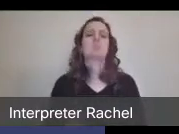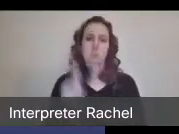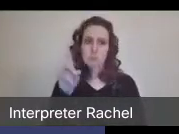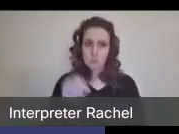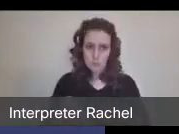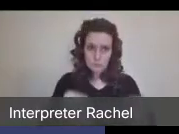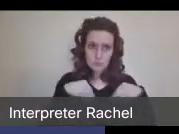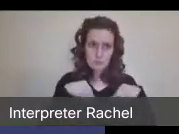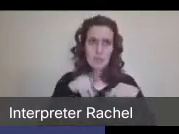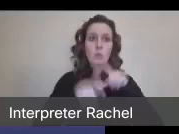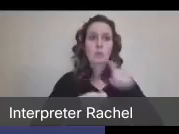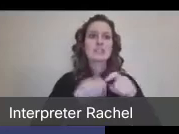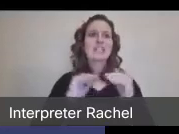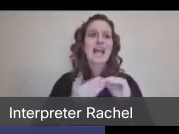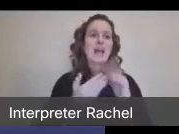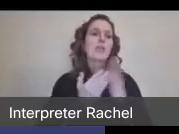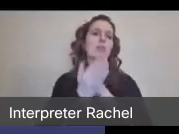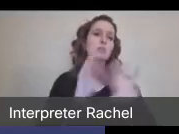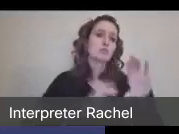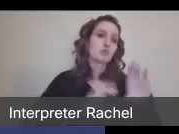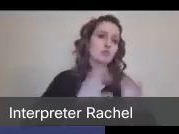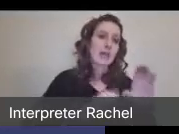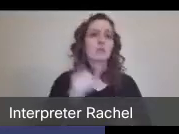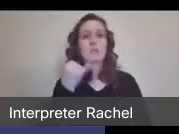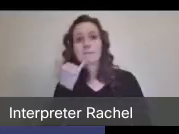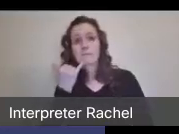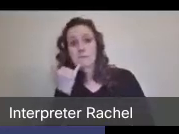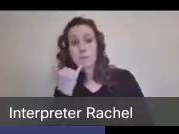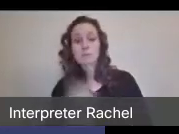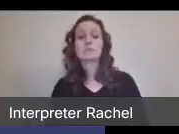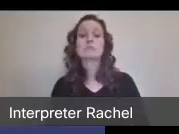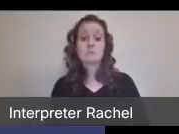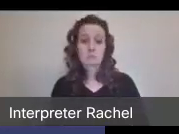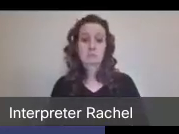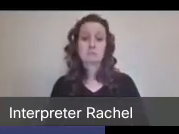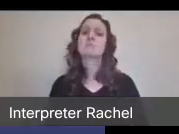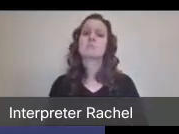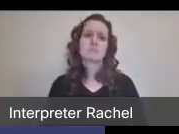the chat or through the phone. So you can almost always get your questions answered.